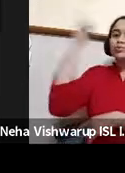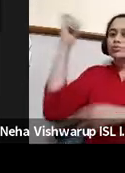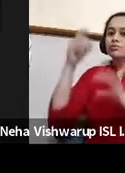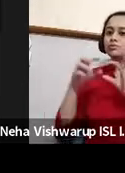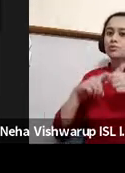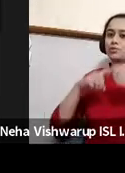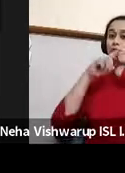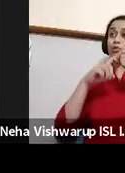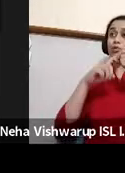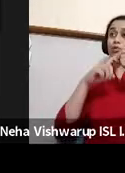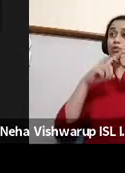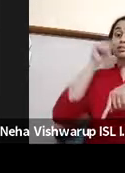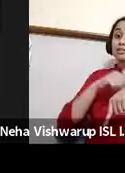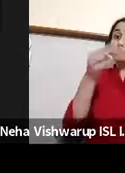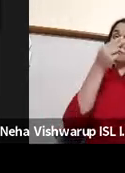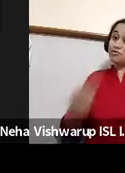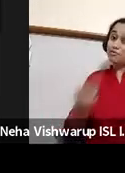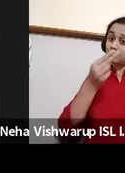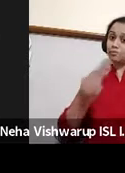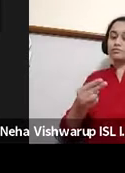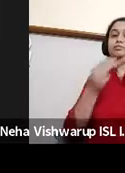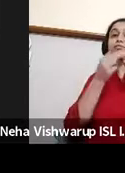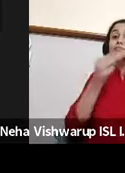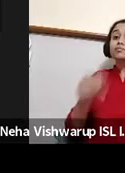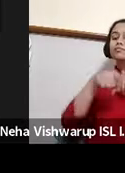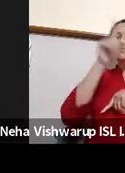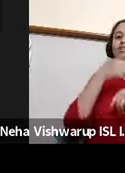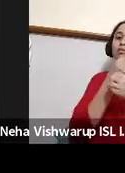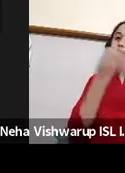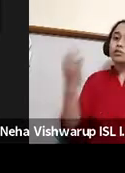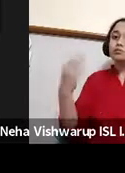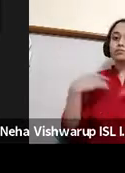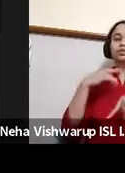the time suresh grew up in the waning years of what many called the golden era of hindi cinema